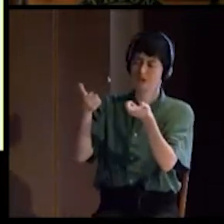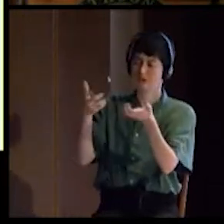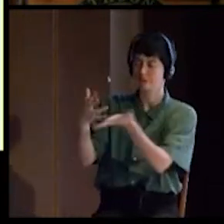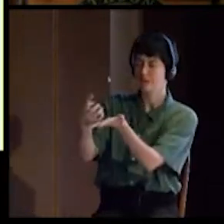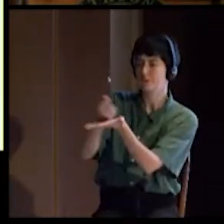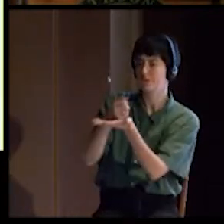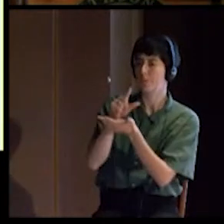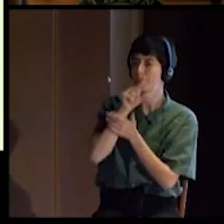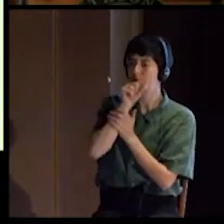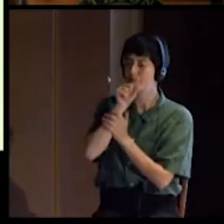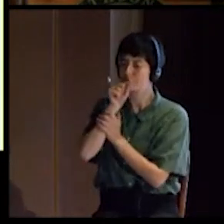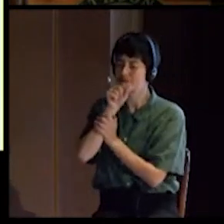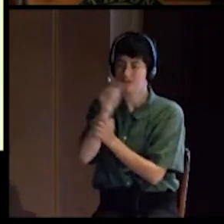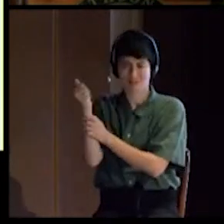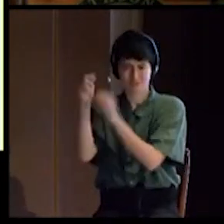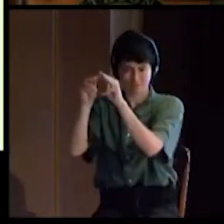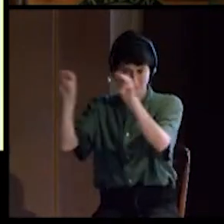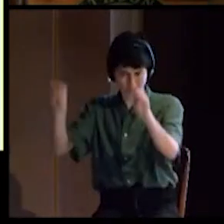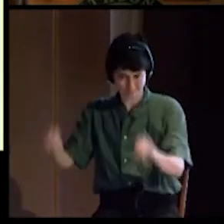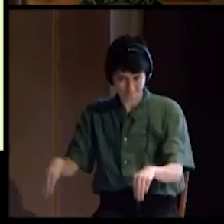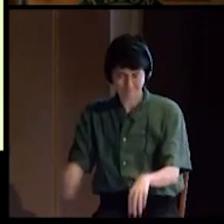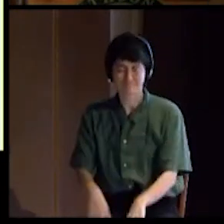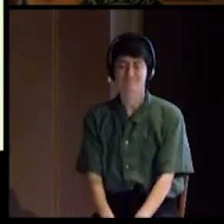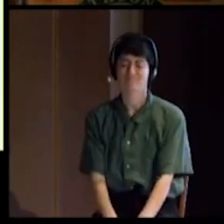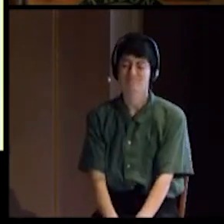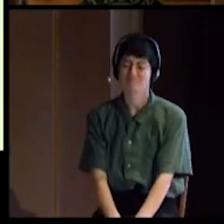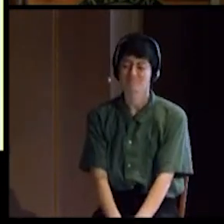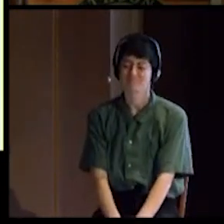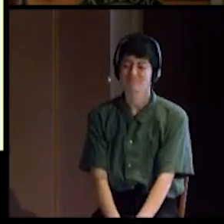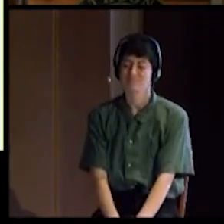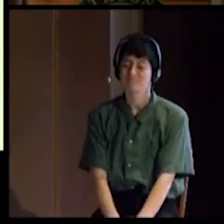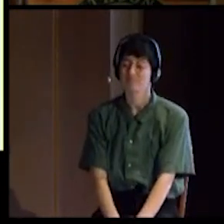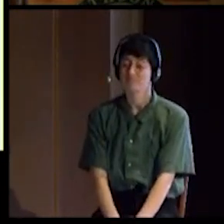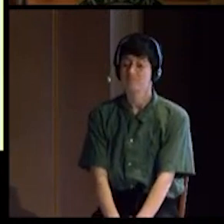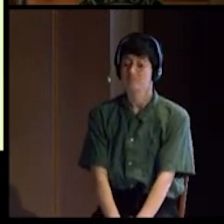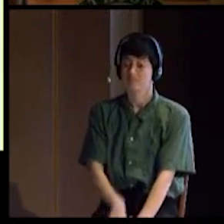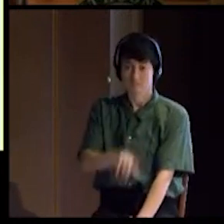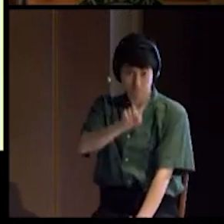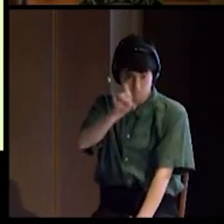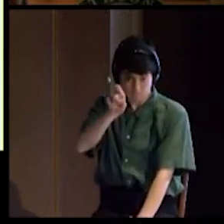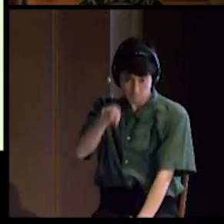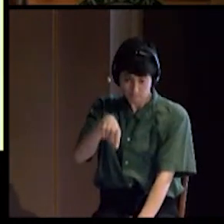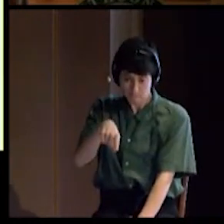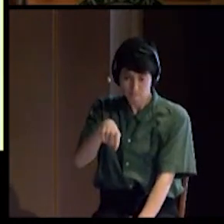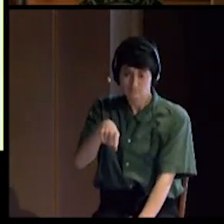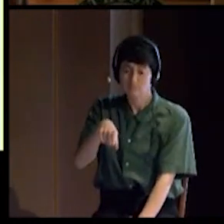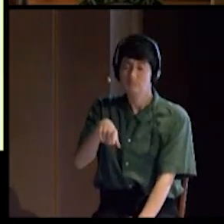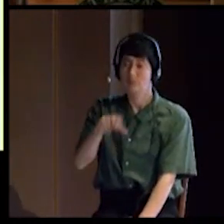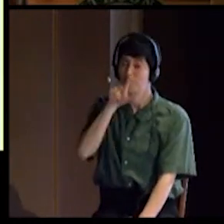All right, so what we wanted to ask was, do high-elevation birds have darker feathers